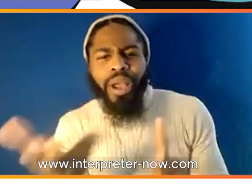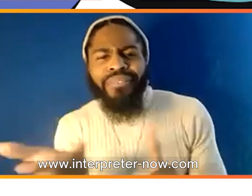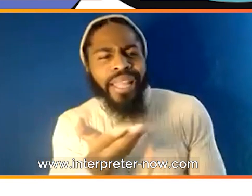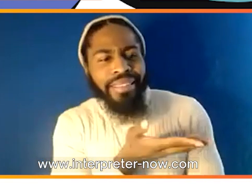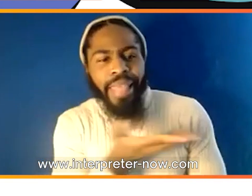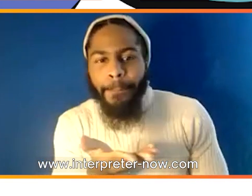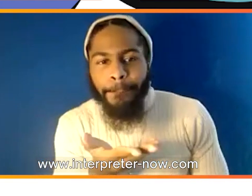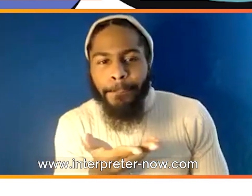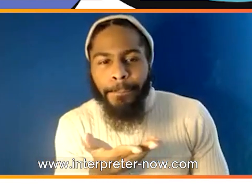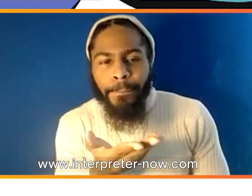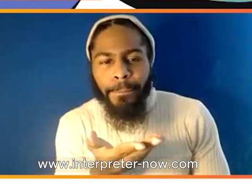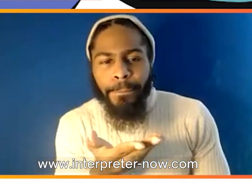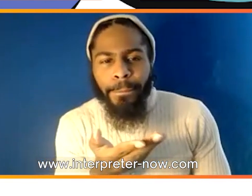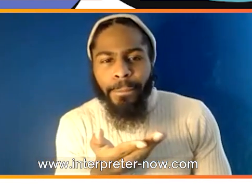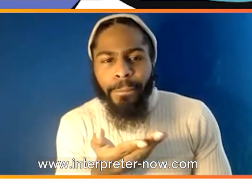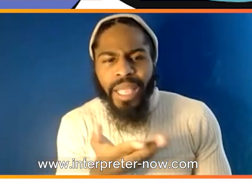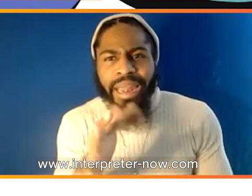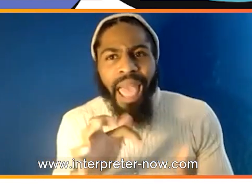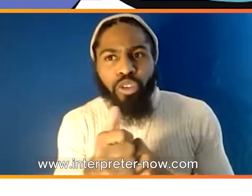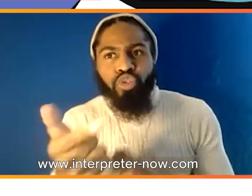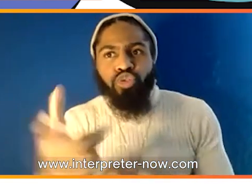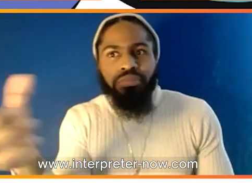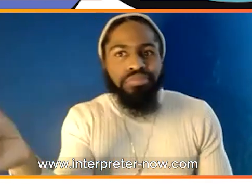do you enroll them in an allyship program specifically?